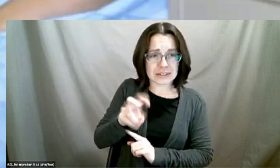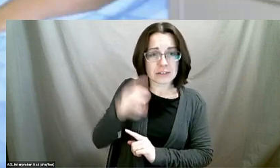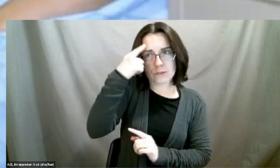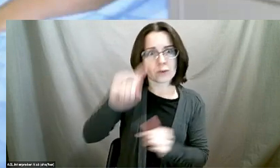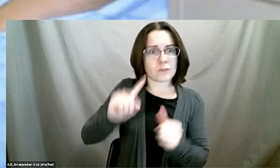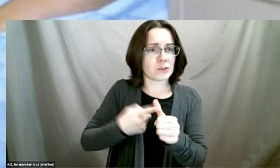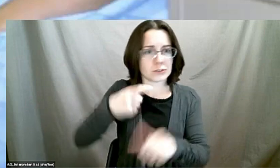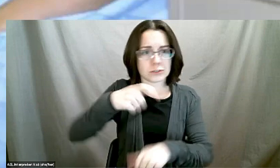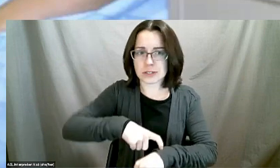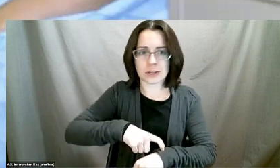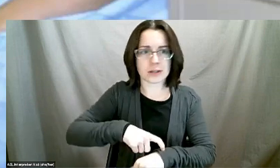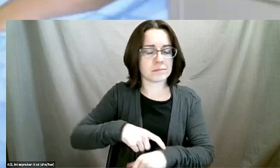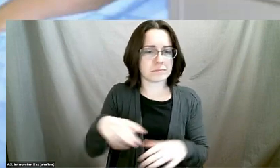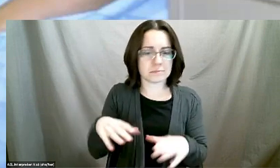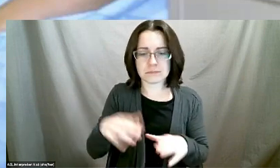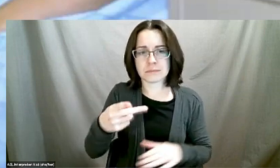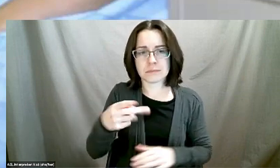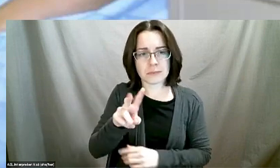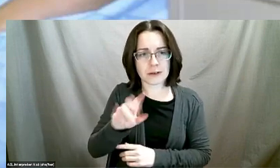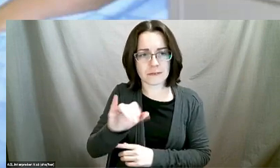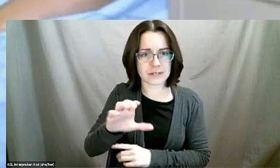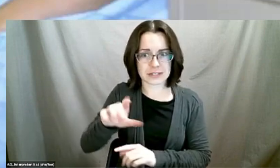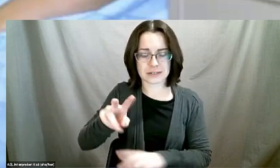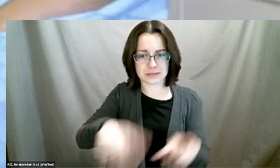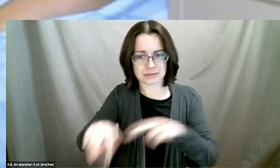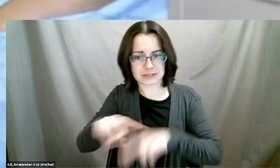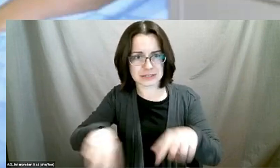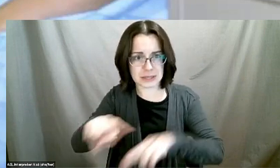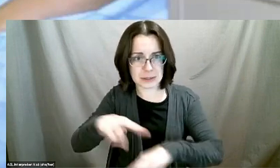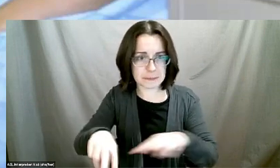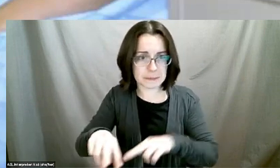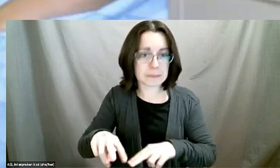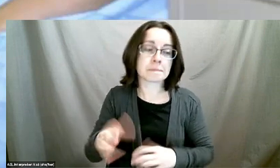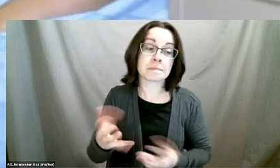And so we have anatomically correct dolls in our clinic.